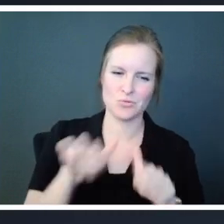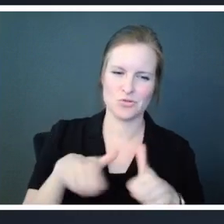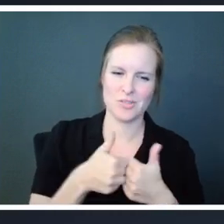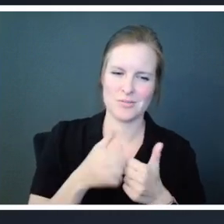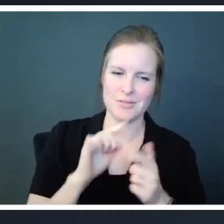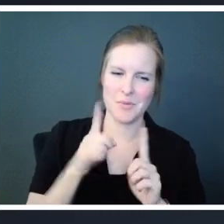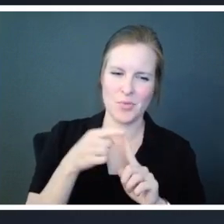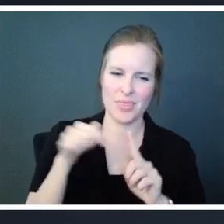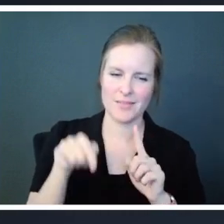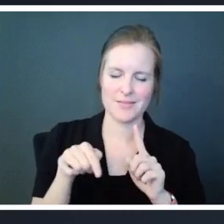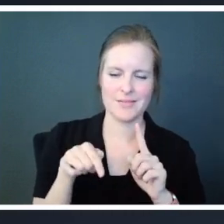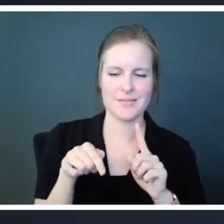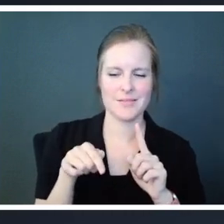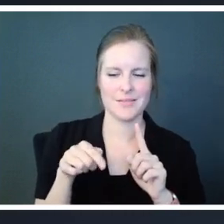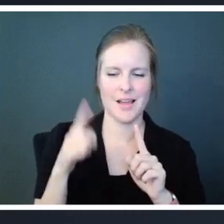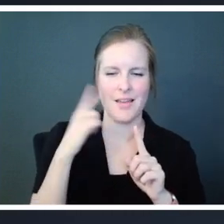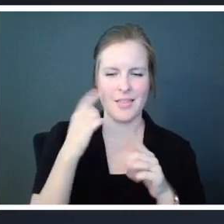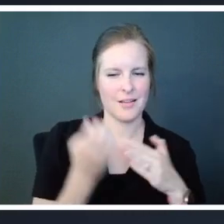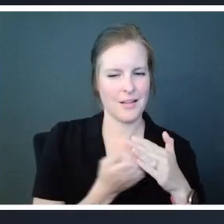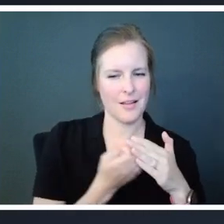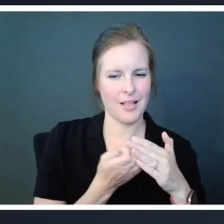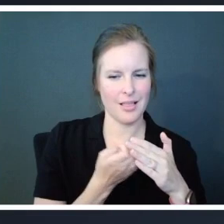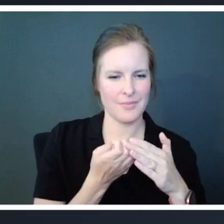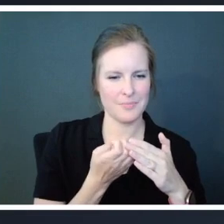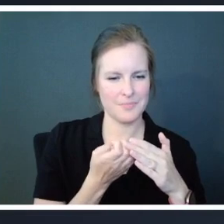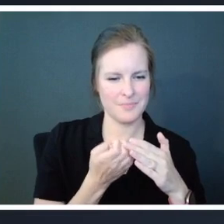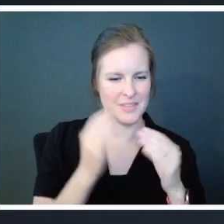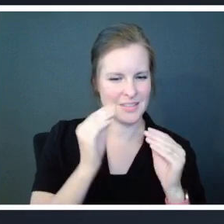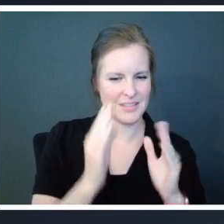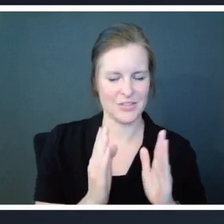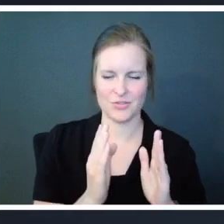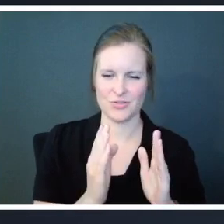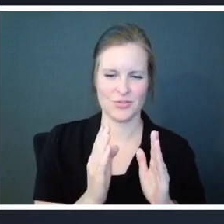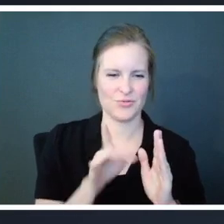I think elementary school teachers are in such a hard position. Because so many of them don't